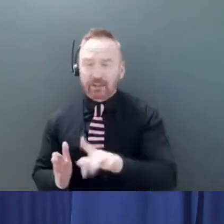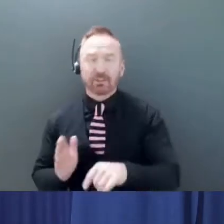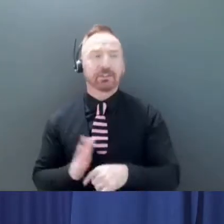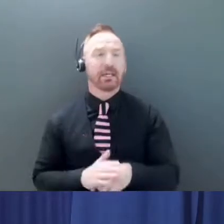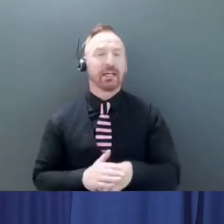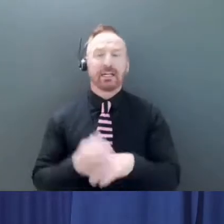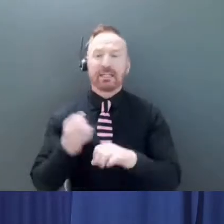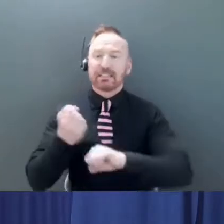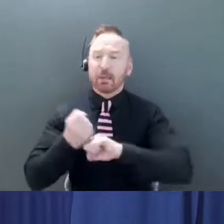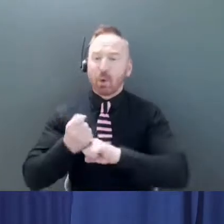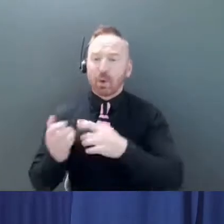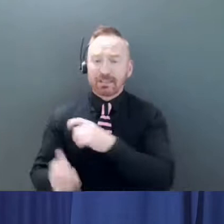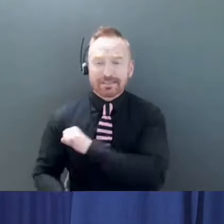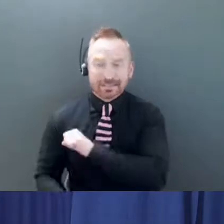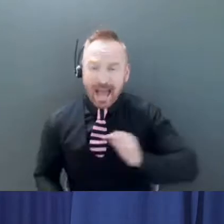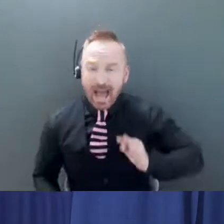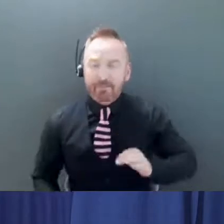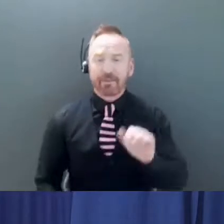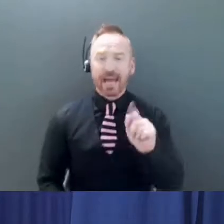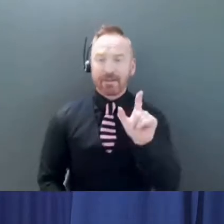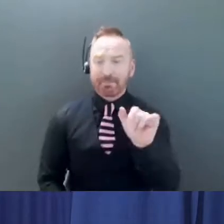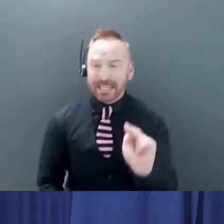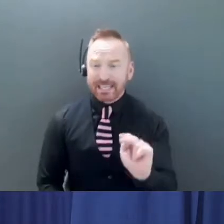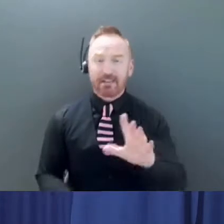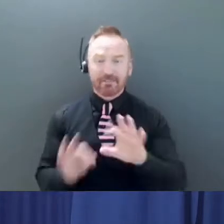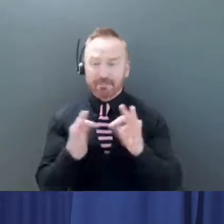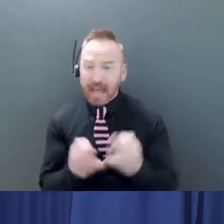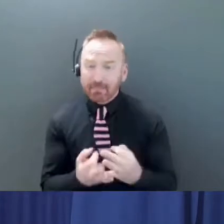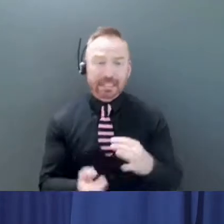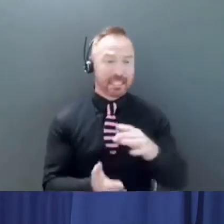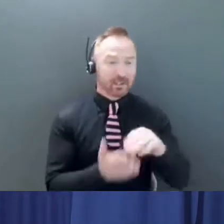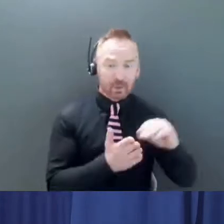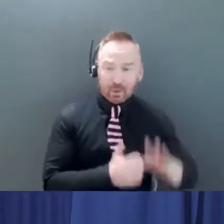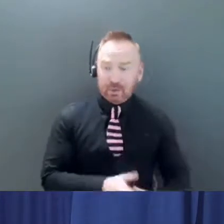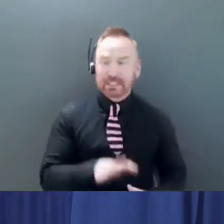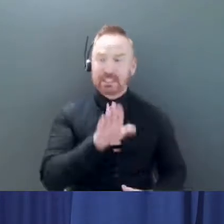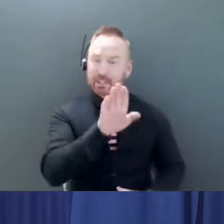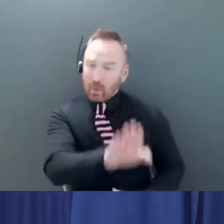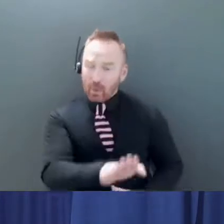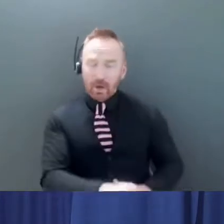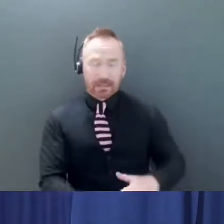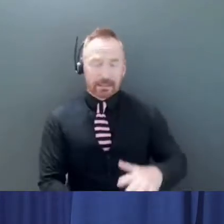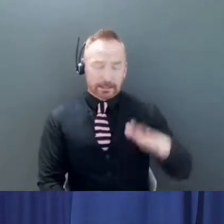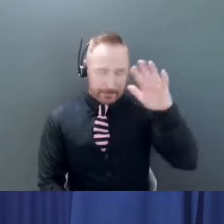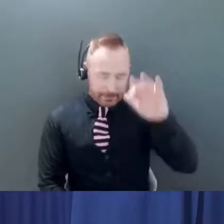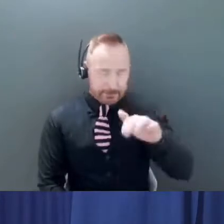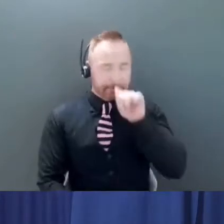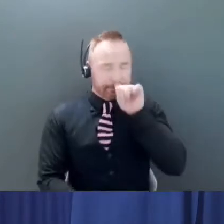administrators, families, and students for your resiliency, creativity, flexibility, and